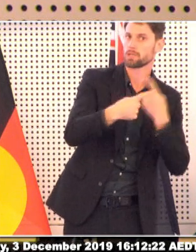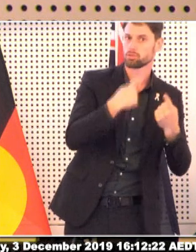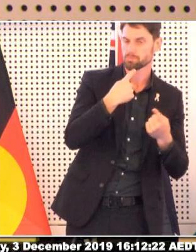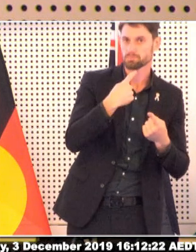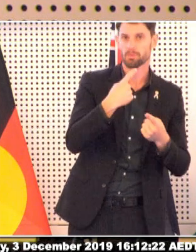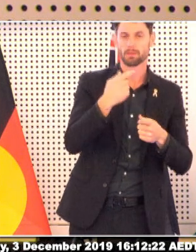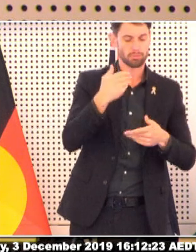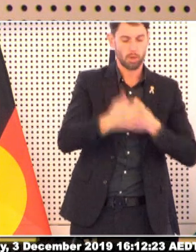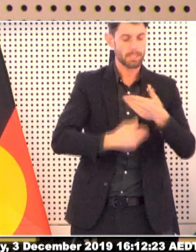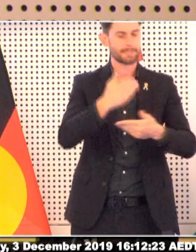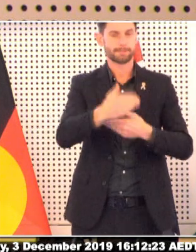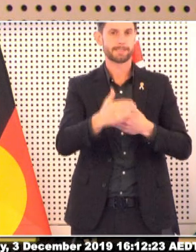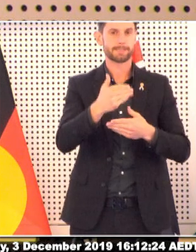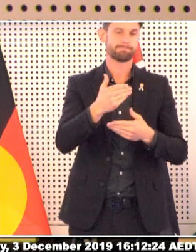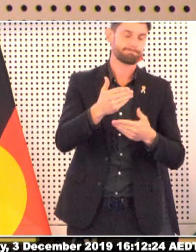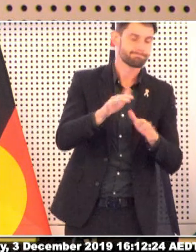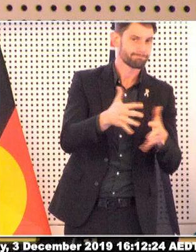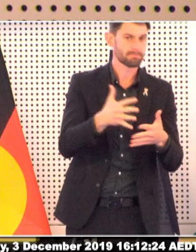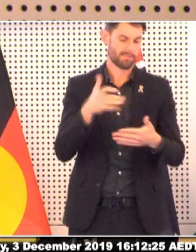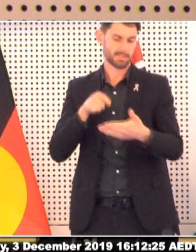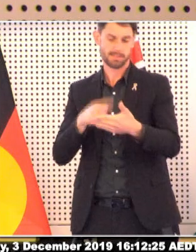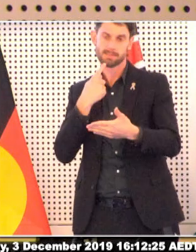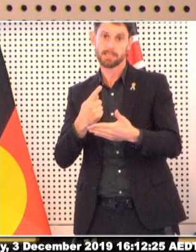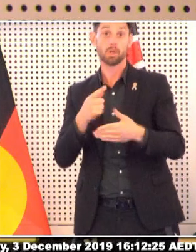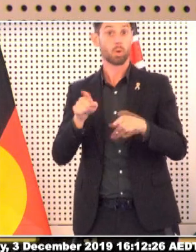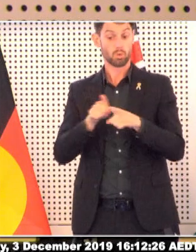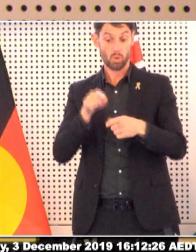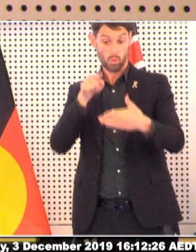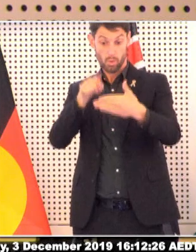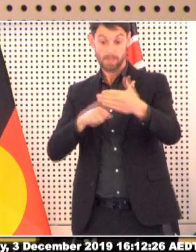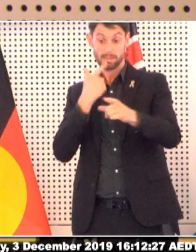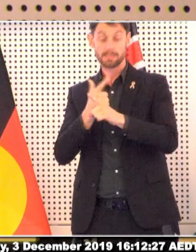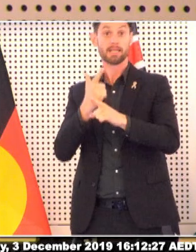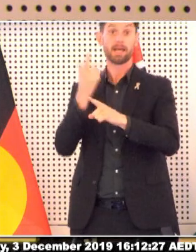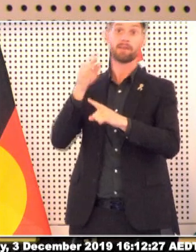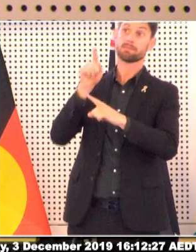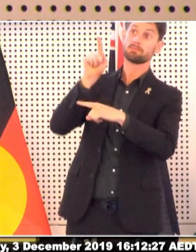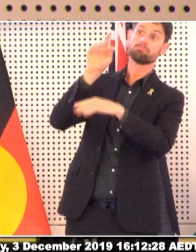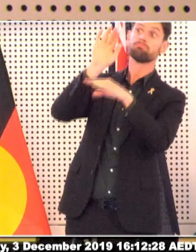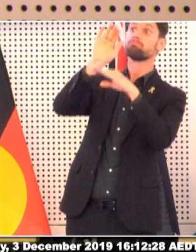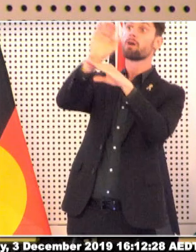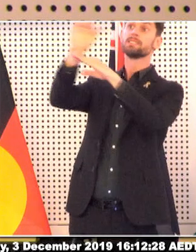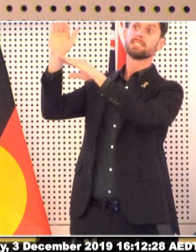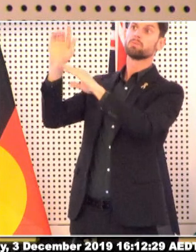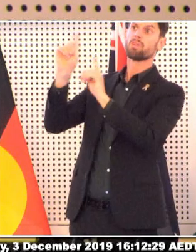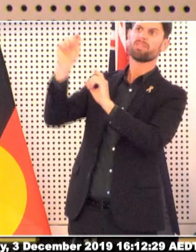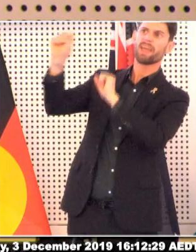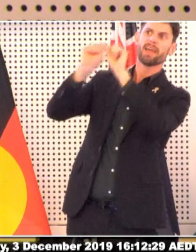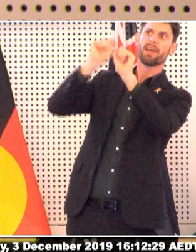and also usefully identifies whether there are learnings from international statistical offices. It’s a six-page document we’d seek to tender today.